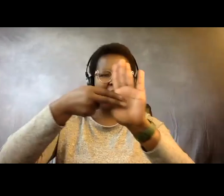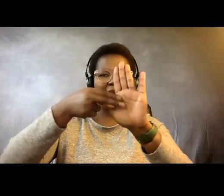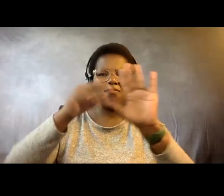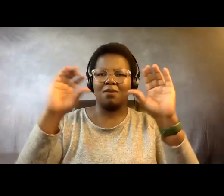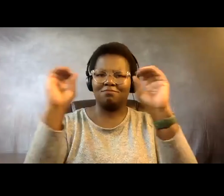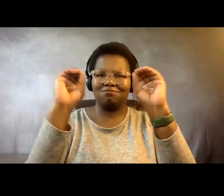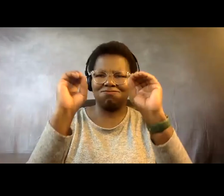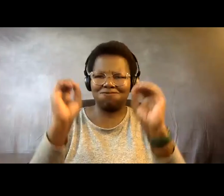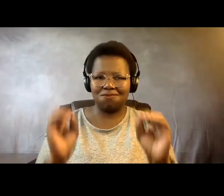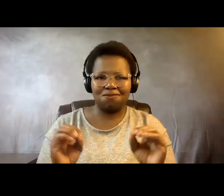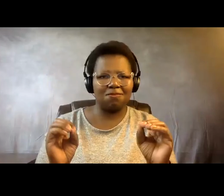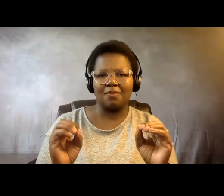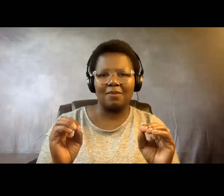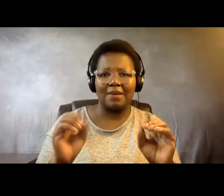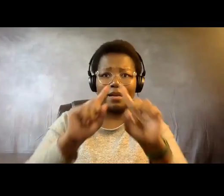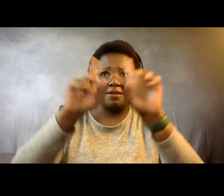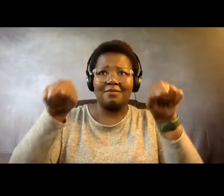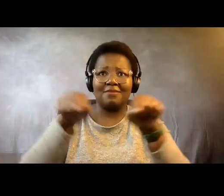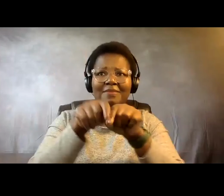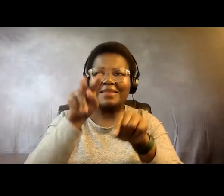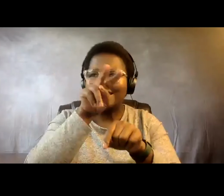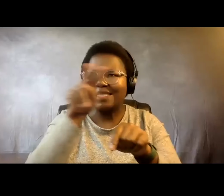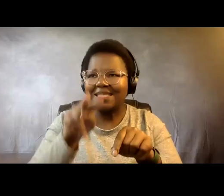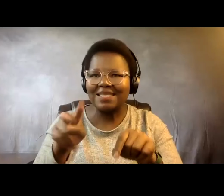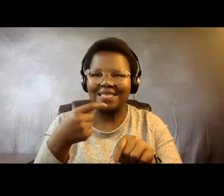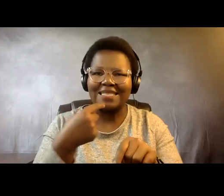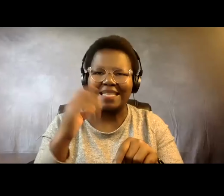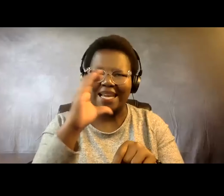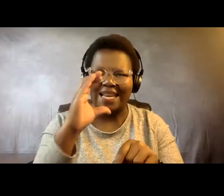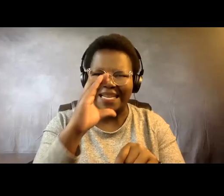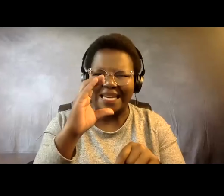middle of the screen, but the screen reader still needs to have an invisible label at some point,